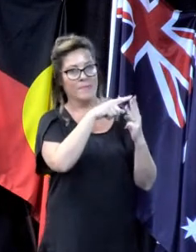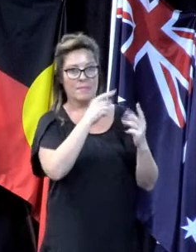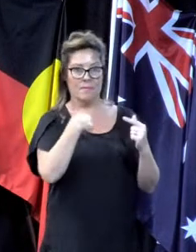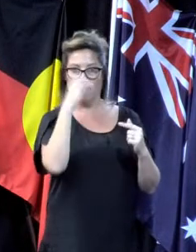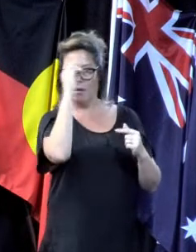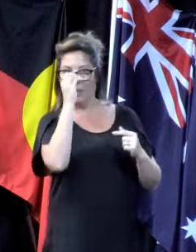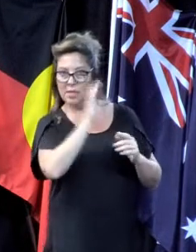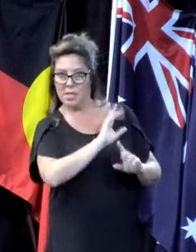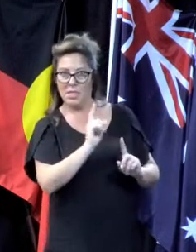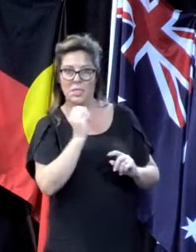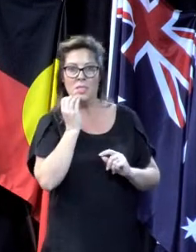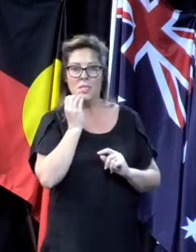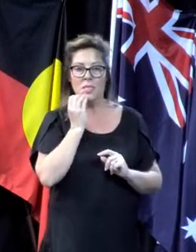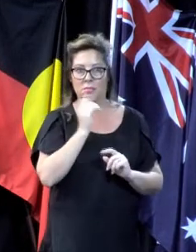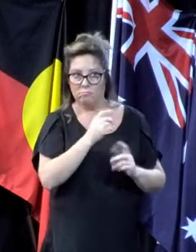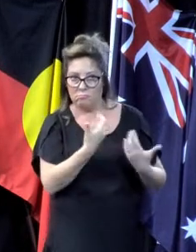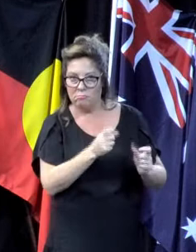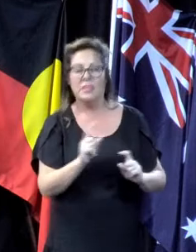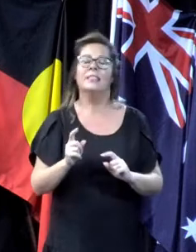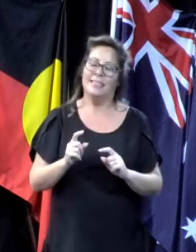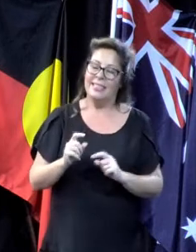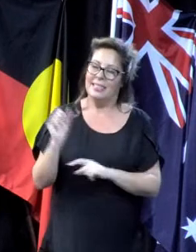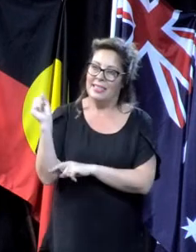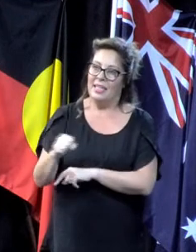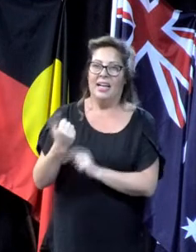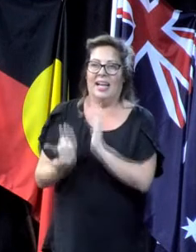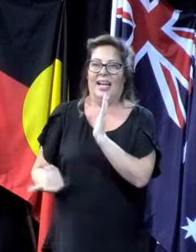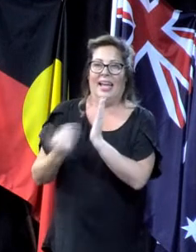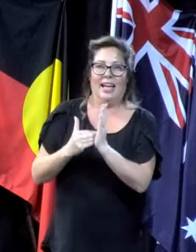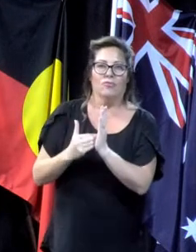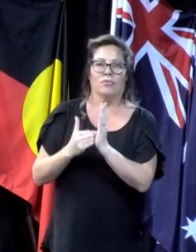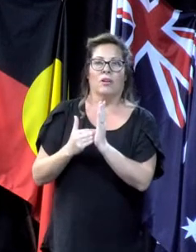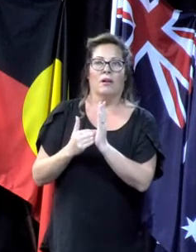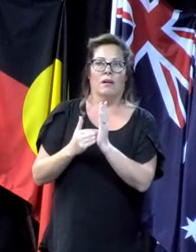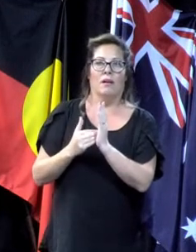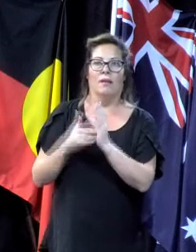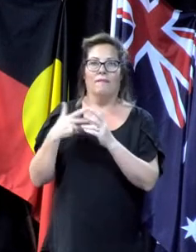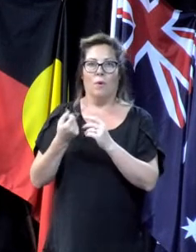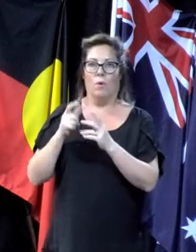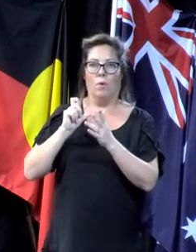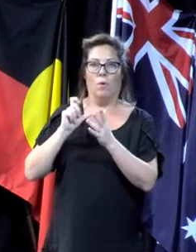So extra allocation for co-teaching is imperative to co-plan, coteach,